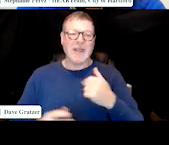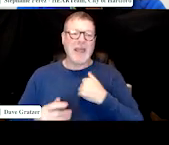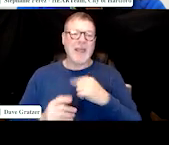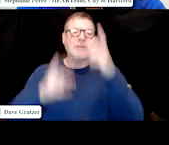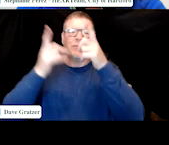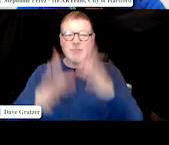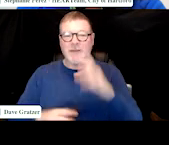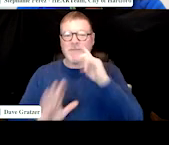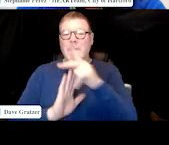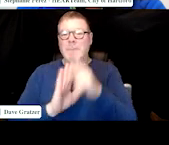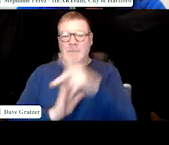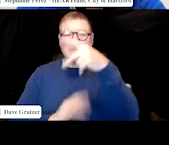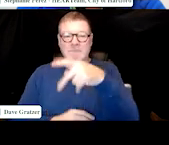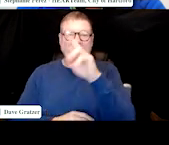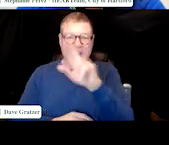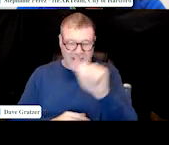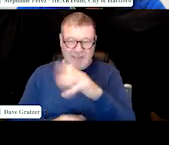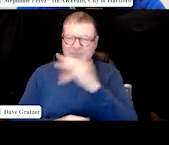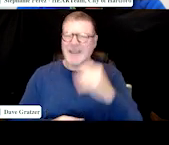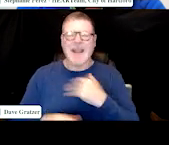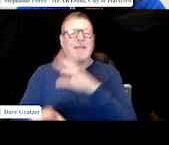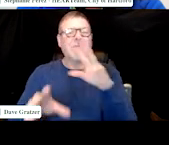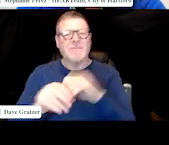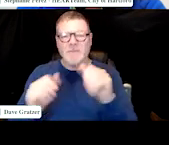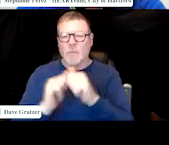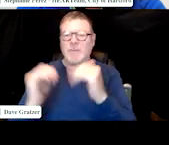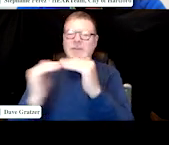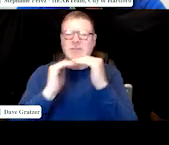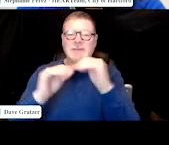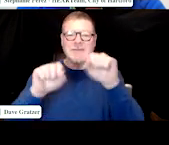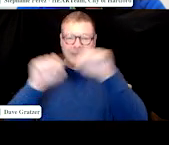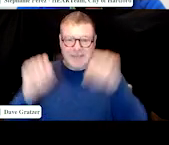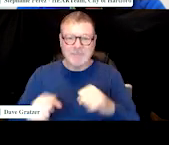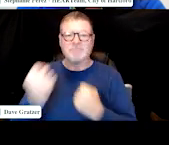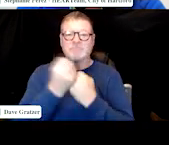and I'm very involved in the Bureau of Justice Assistance Project that's supporting the webinar today.